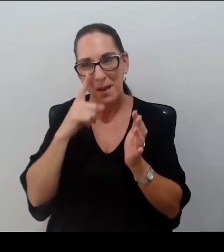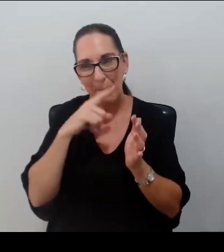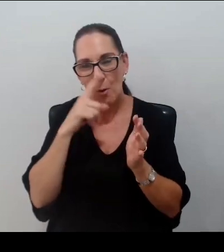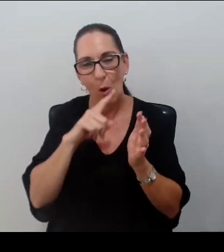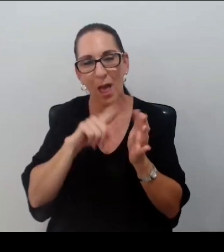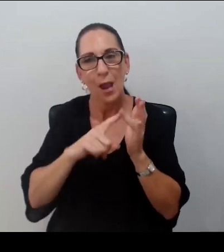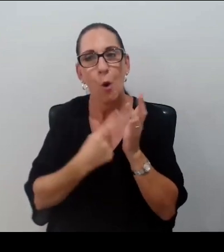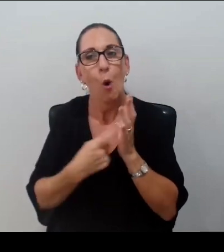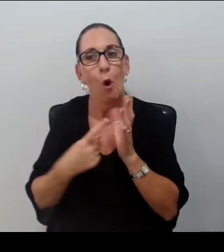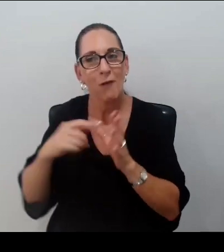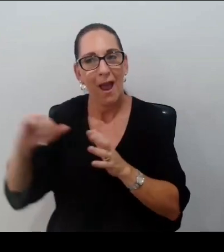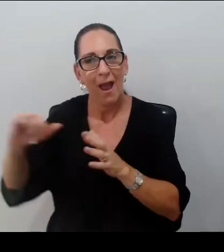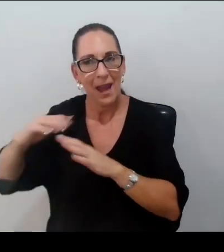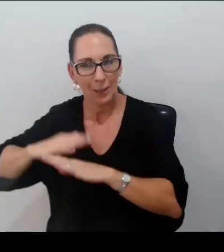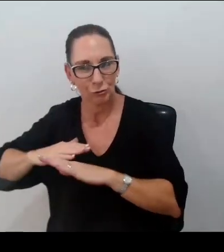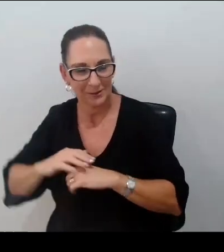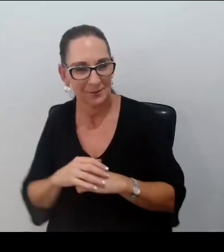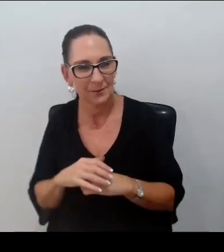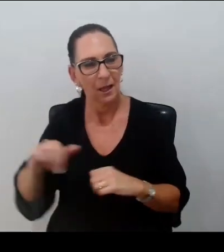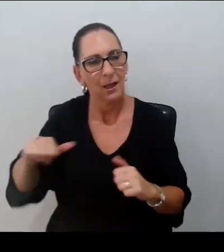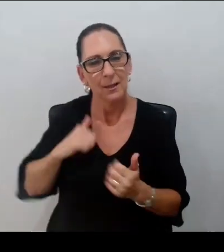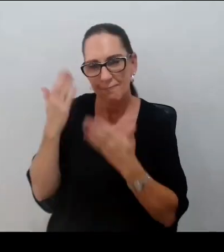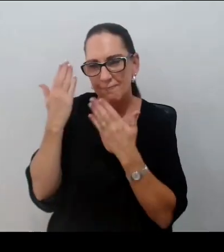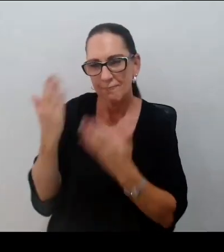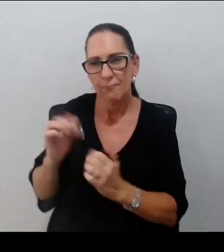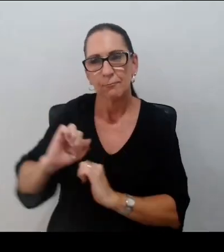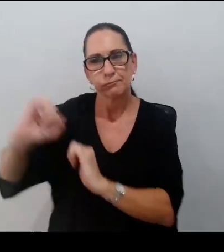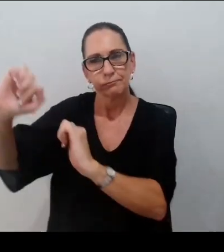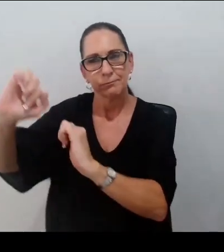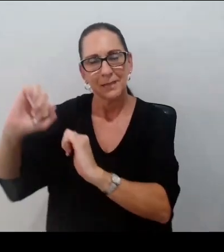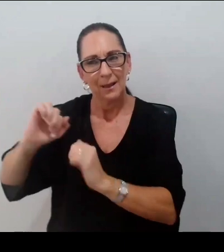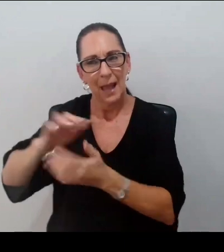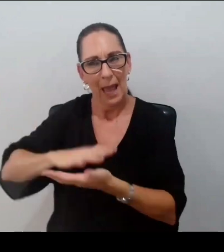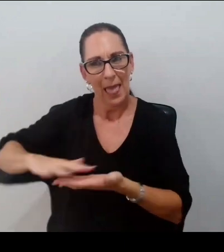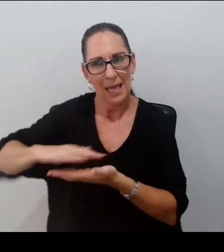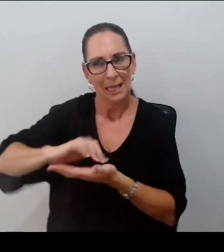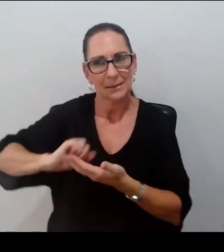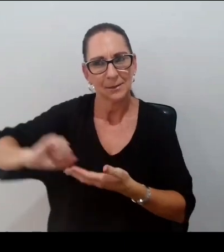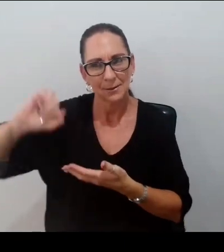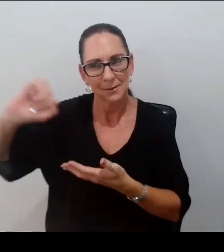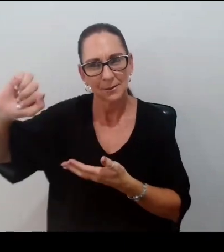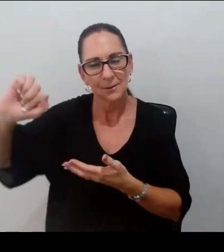like to acknowledge the traditional custodians of this land and the lands on which you're joining